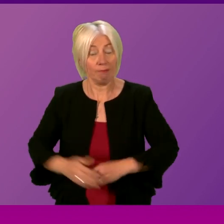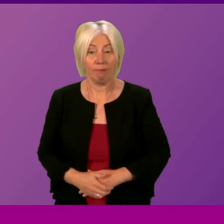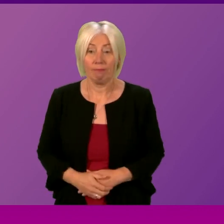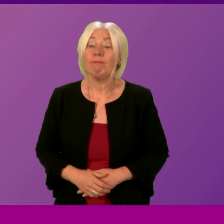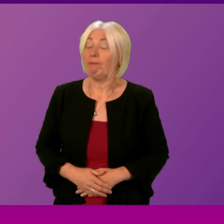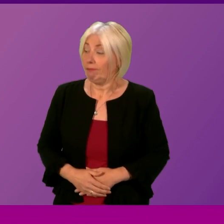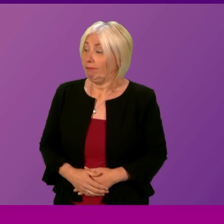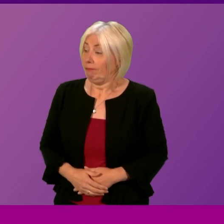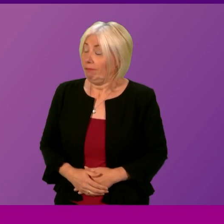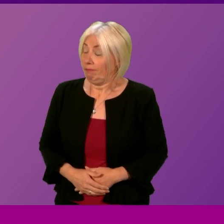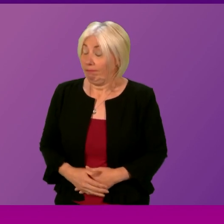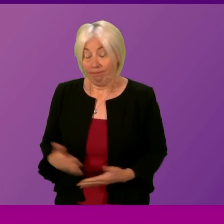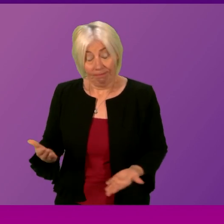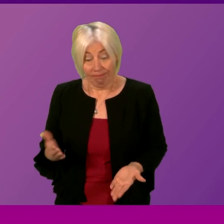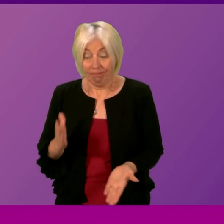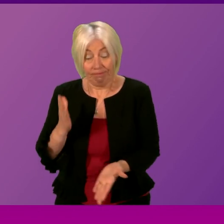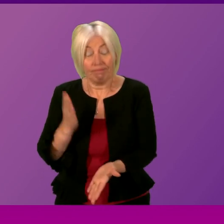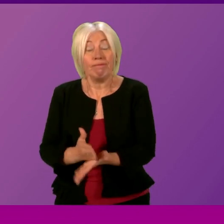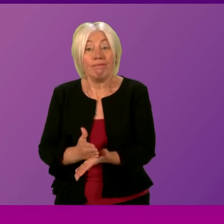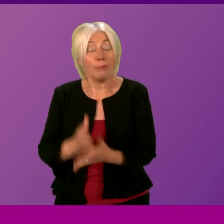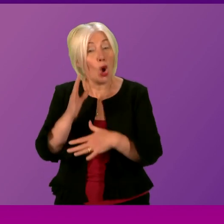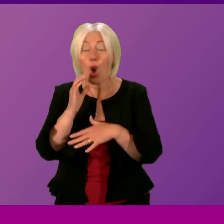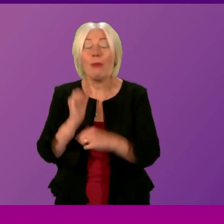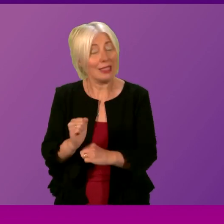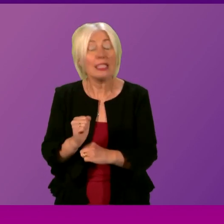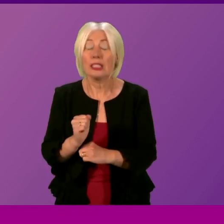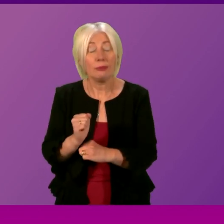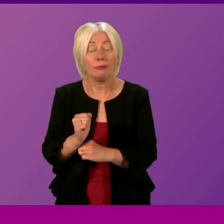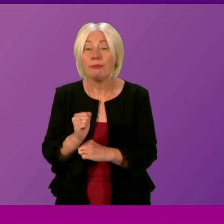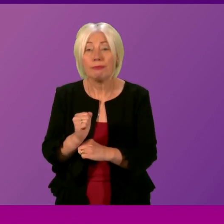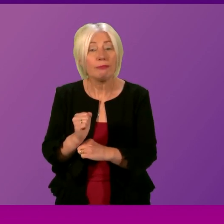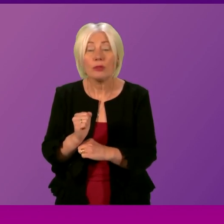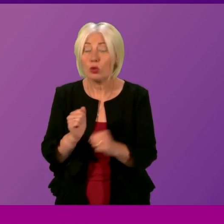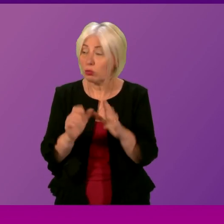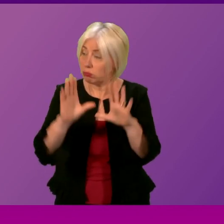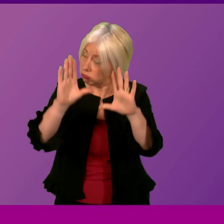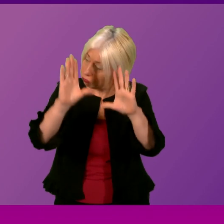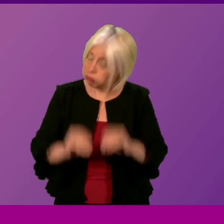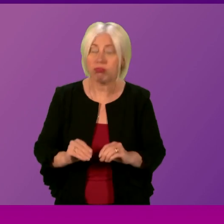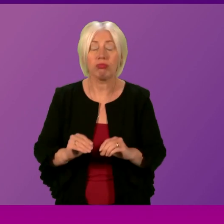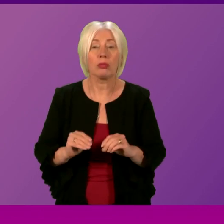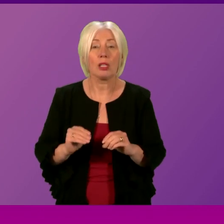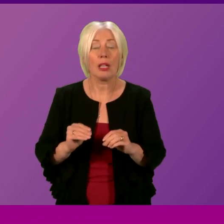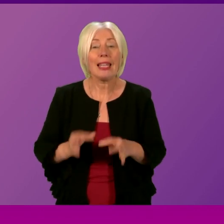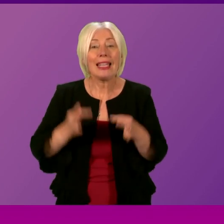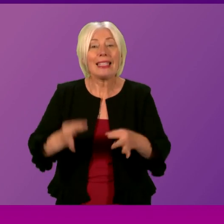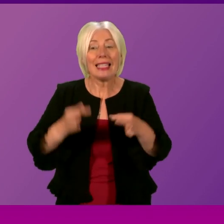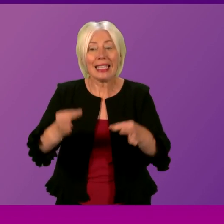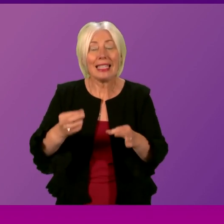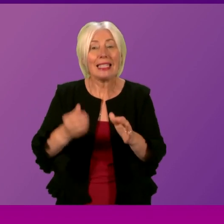First, we remain absolutely committed to eradicating delayed discharge. I said that